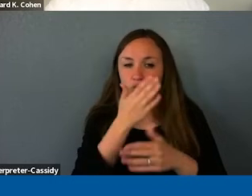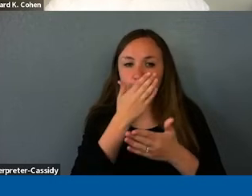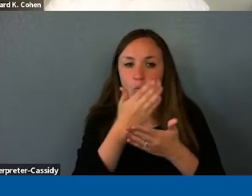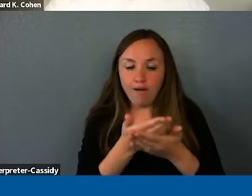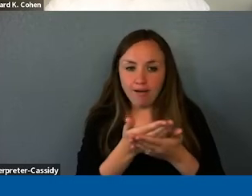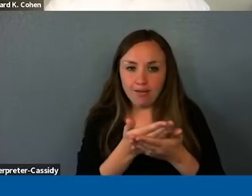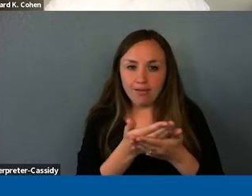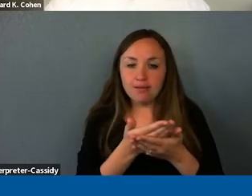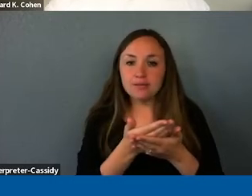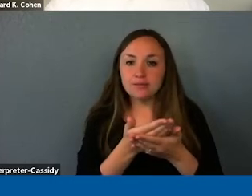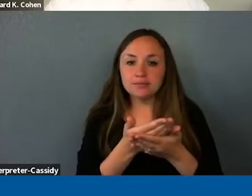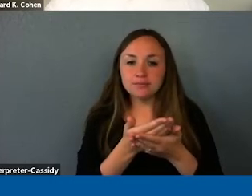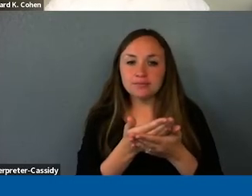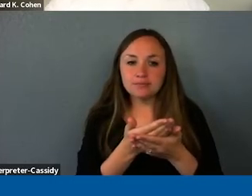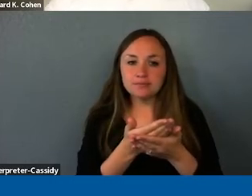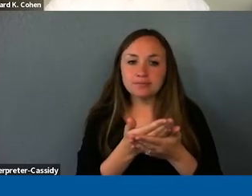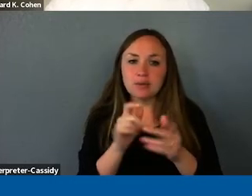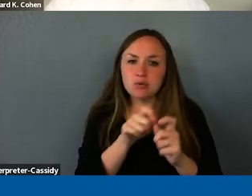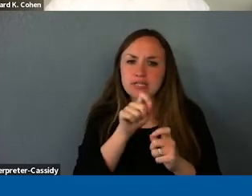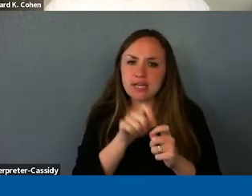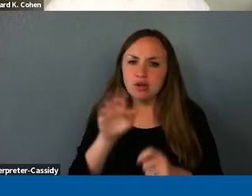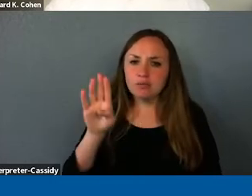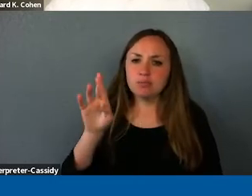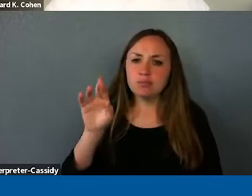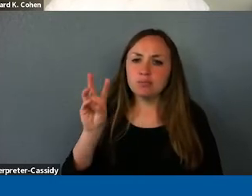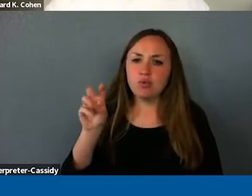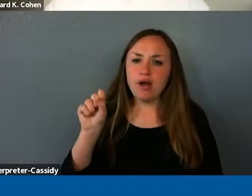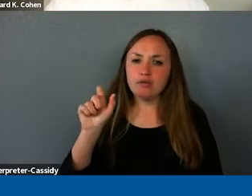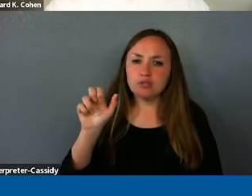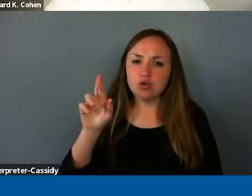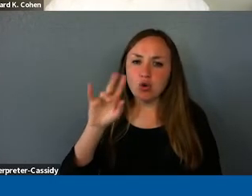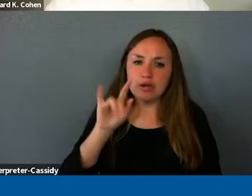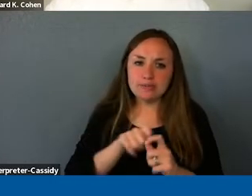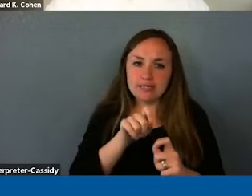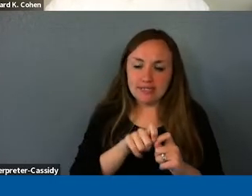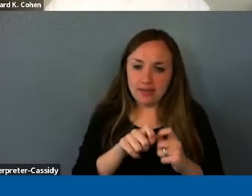examples in this guide that do not function well in a particular browser or with a specific assistive technology